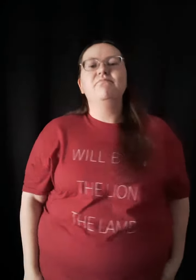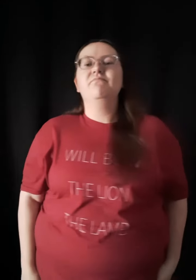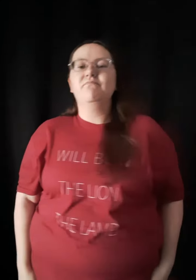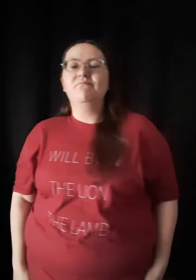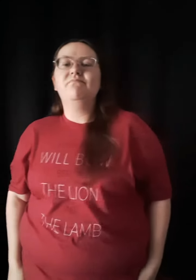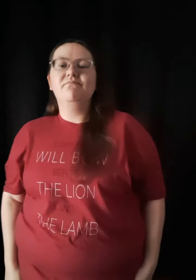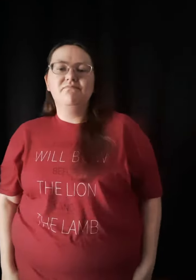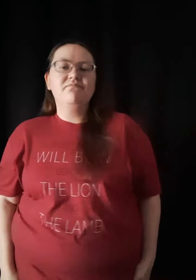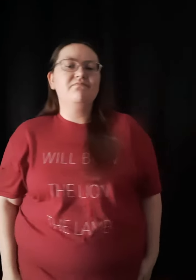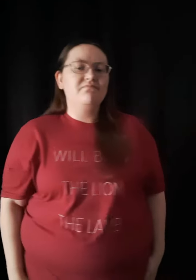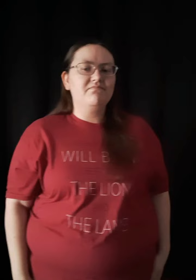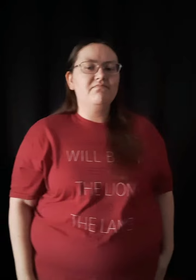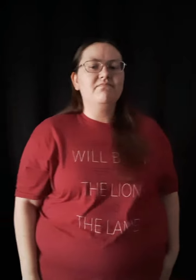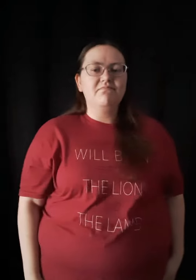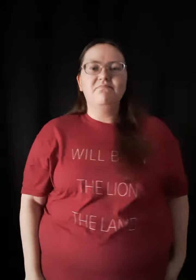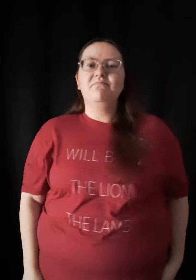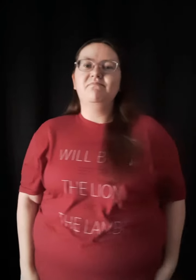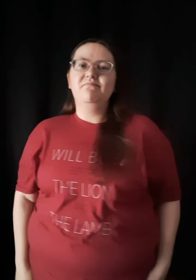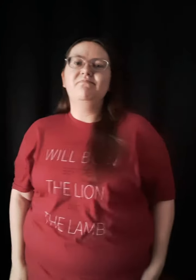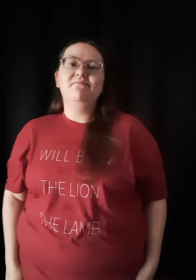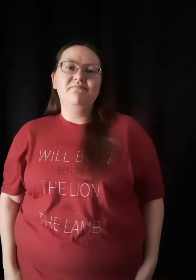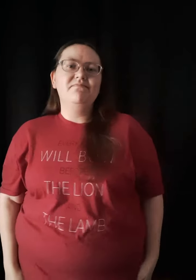Come on, come on, come on, come on.